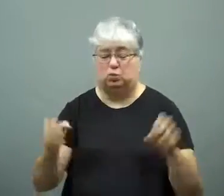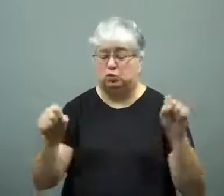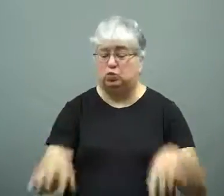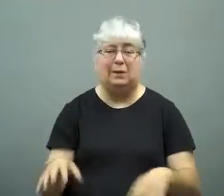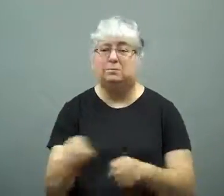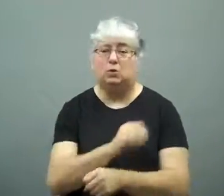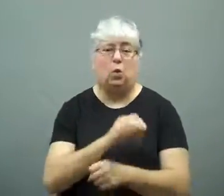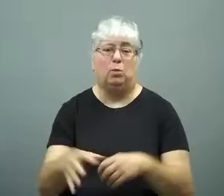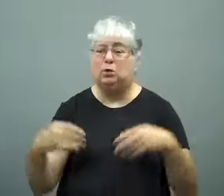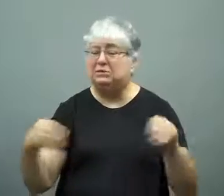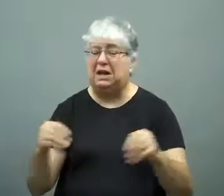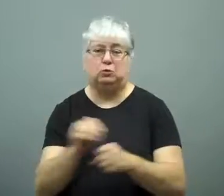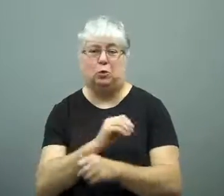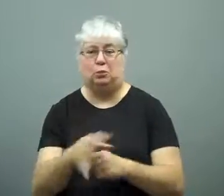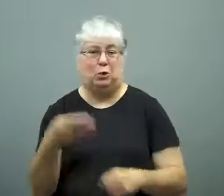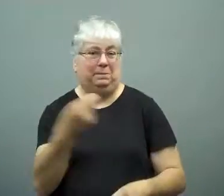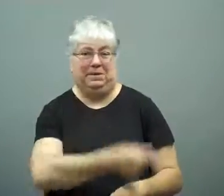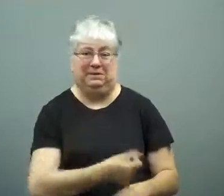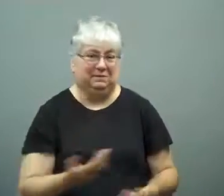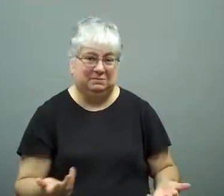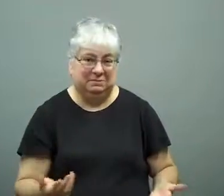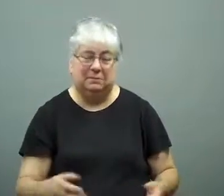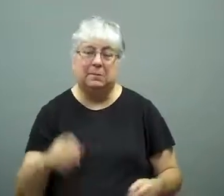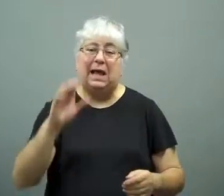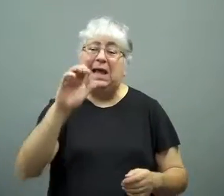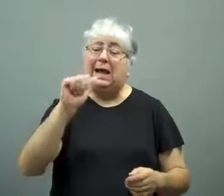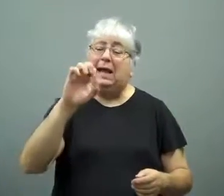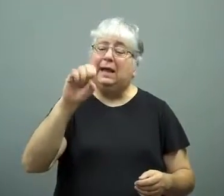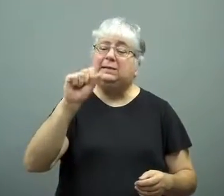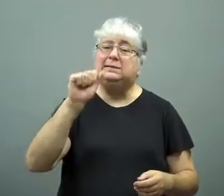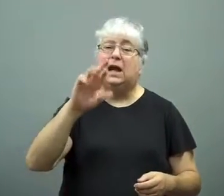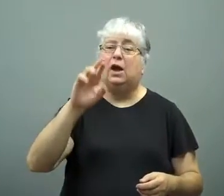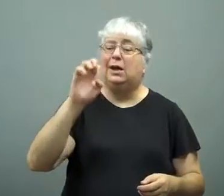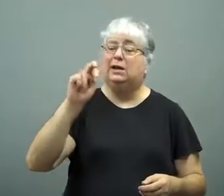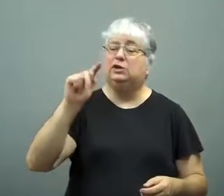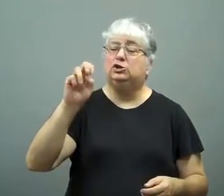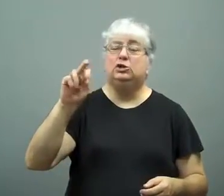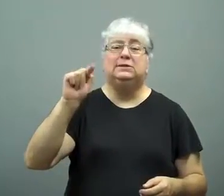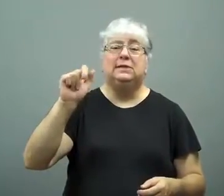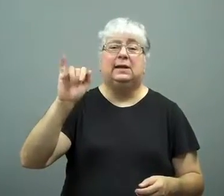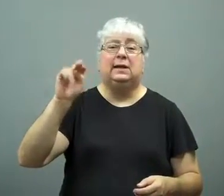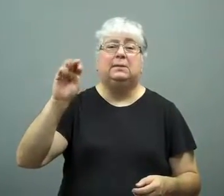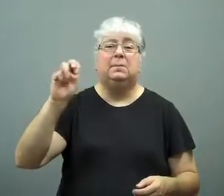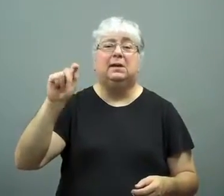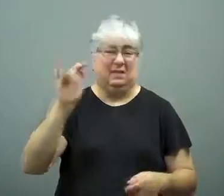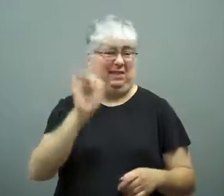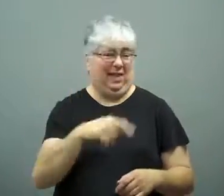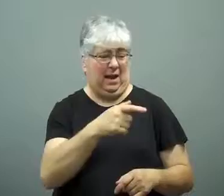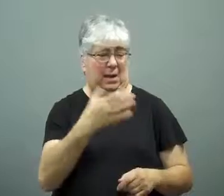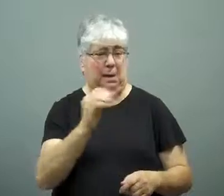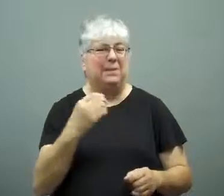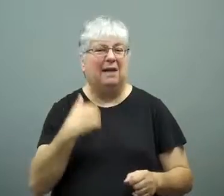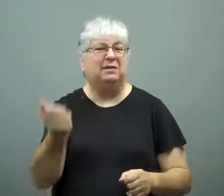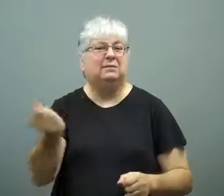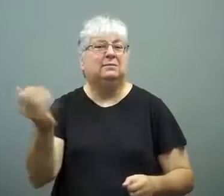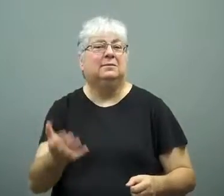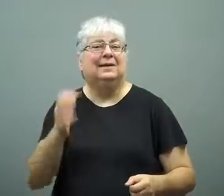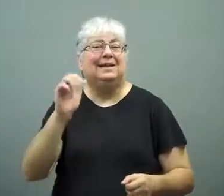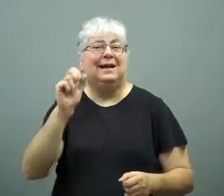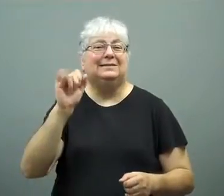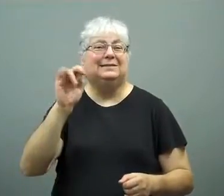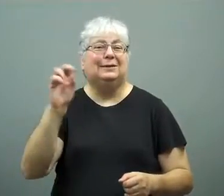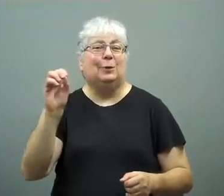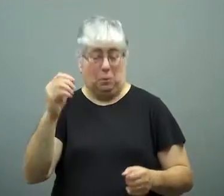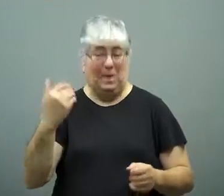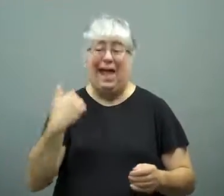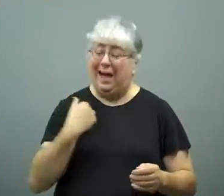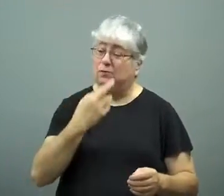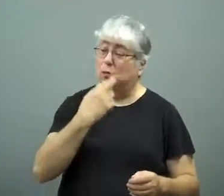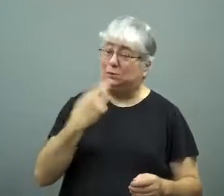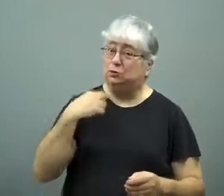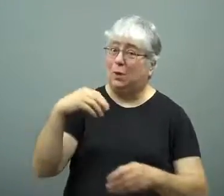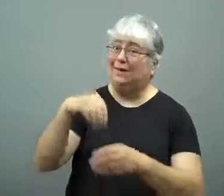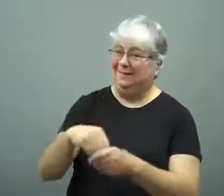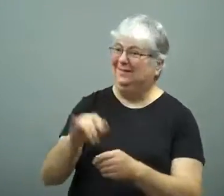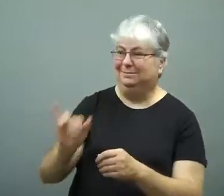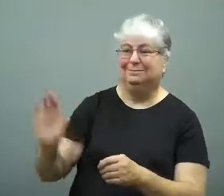has cancelled that business relationship with her, and will not be paying her.